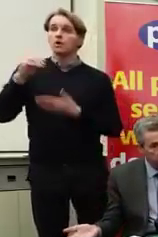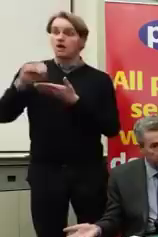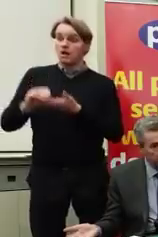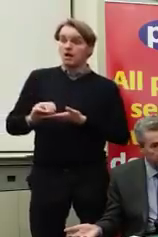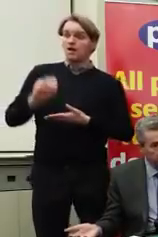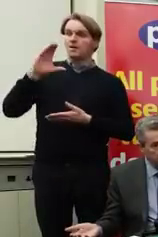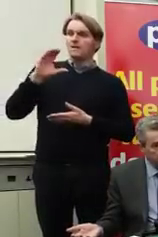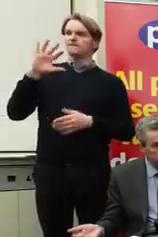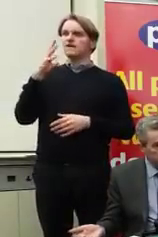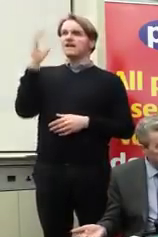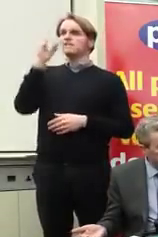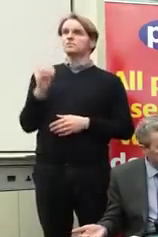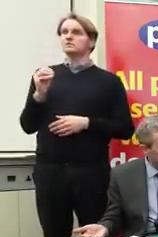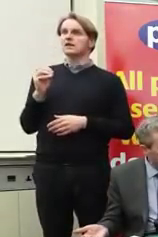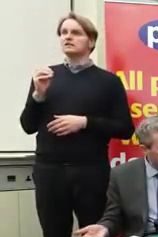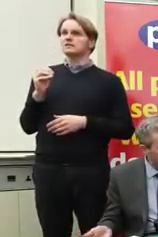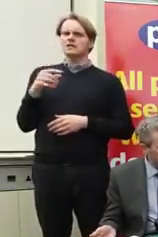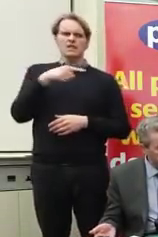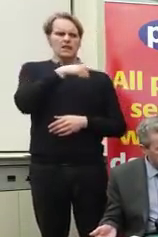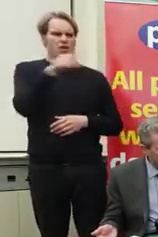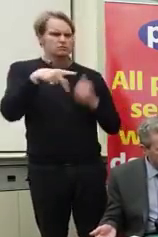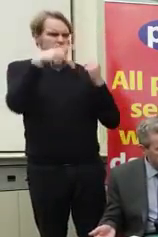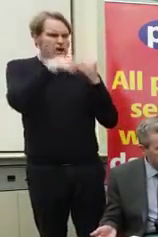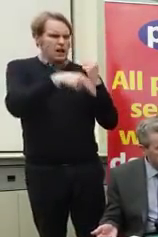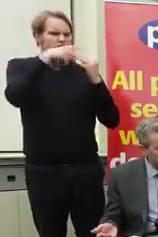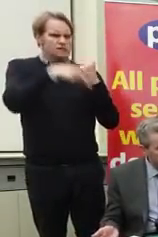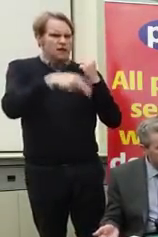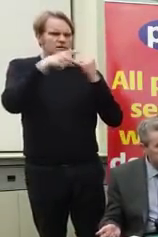one hand and then loads of job cuts and office closures in order to pay for it.